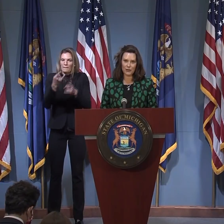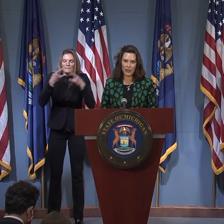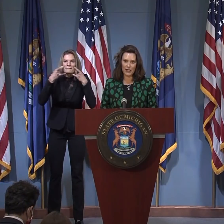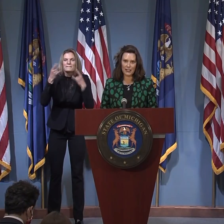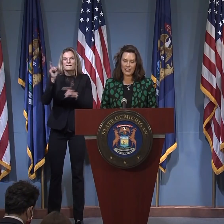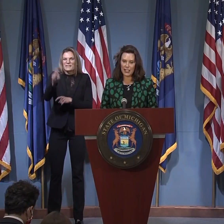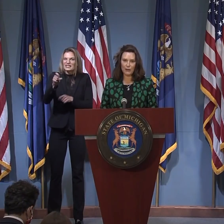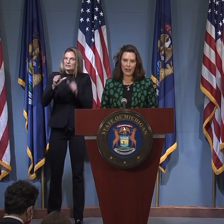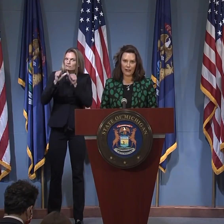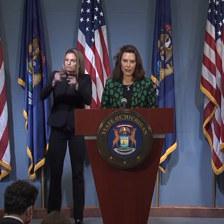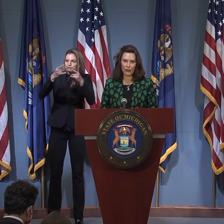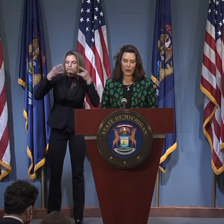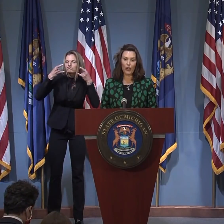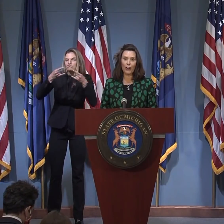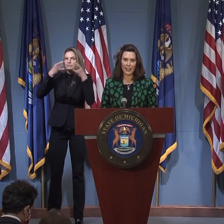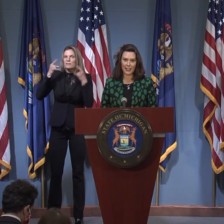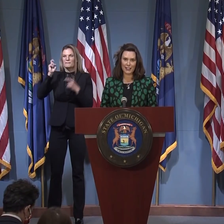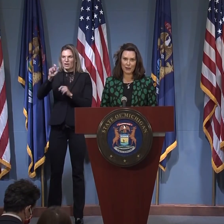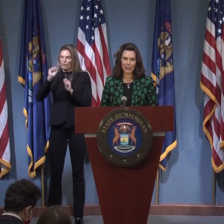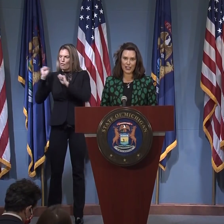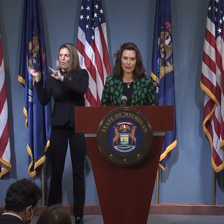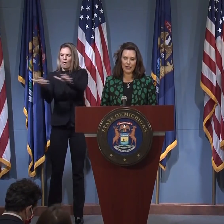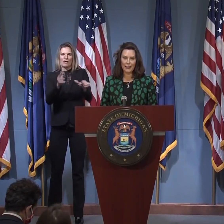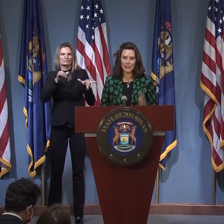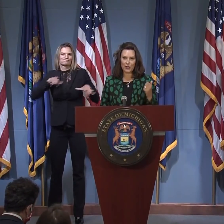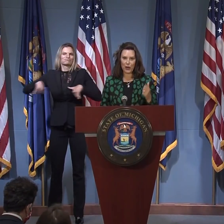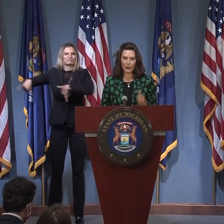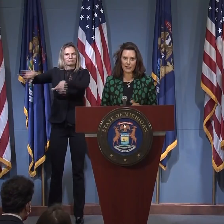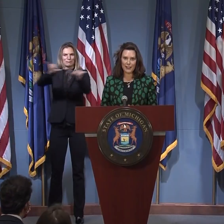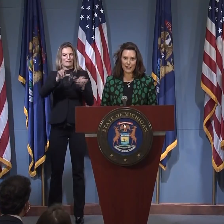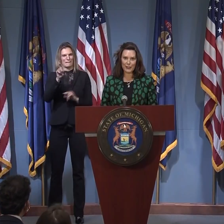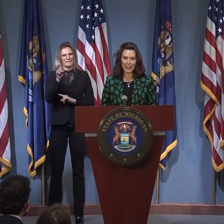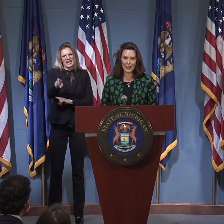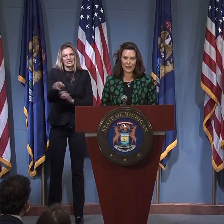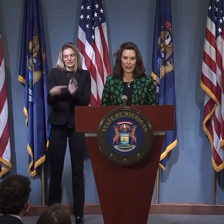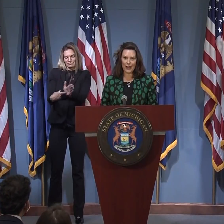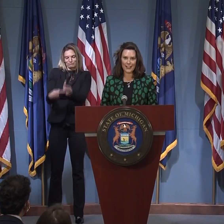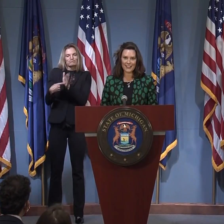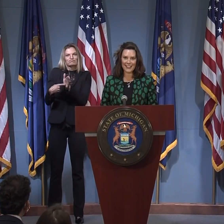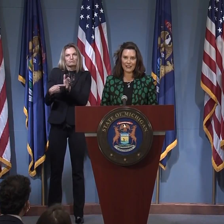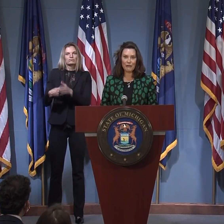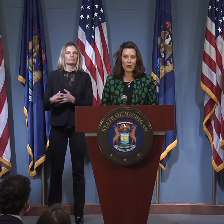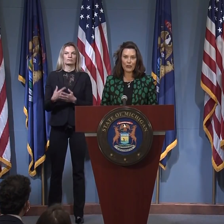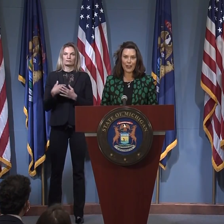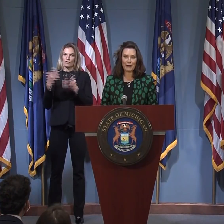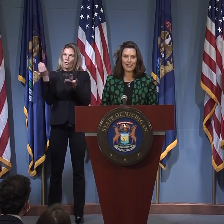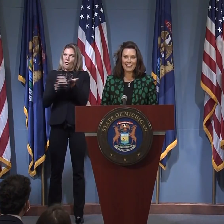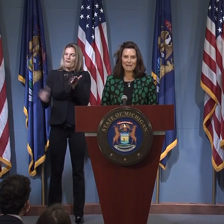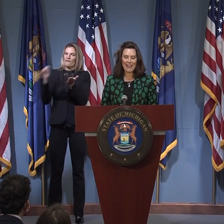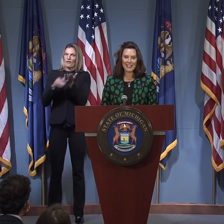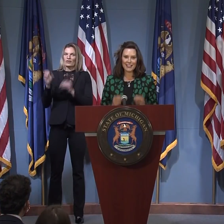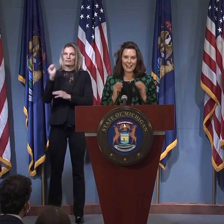EVERY SINGLE ONE WATCH US DO OUR PART BY MASKING UP AND FIGHTING THIS VIRUS, THAT IT HAS TO BE A TEAM EFFORT, WHERE WE ARE ALL ON